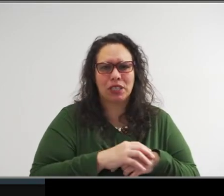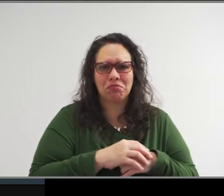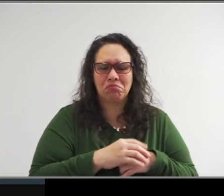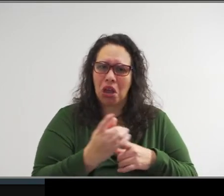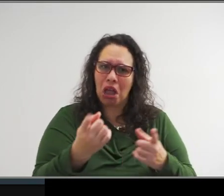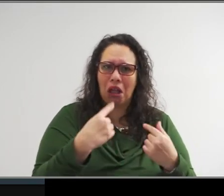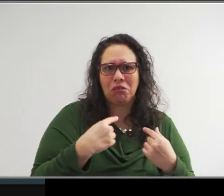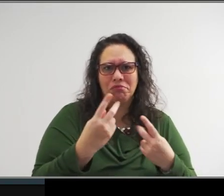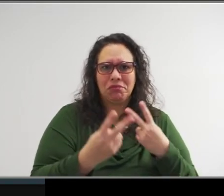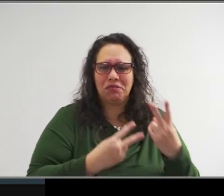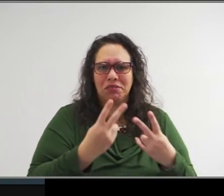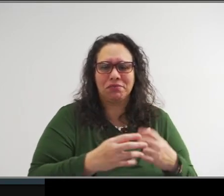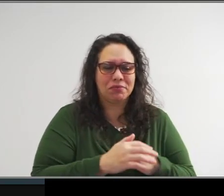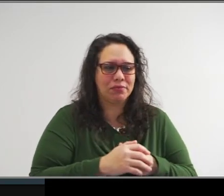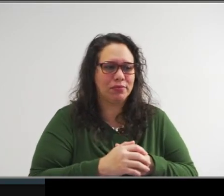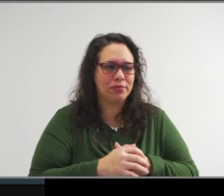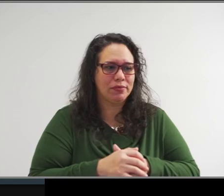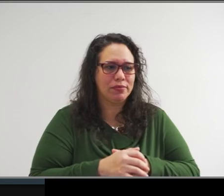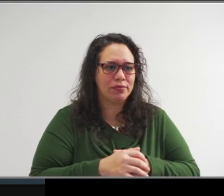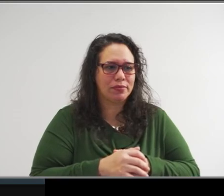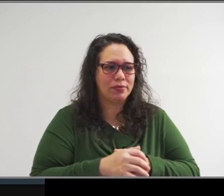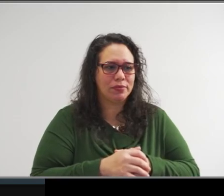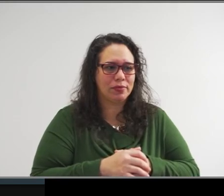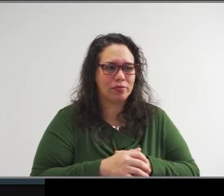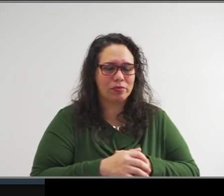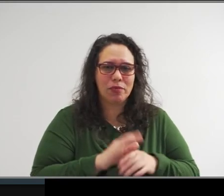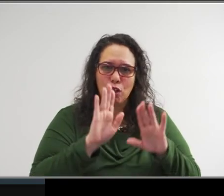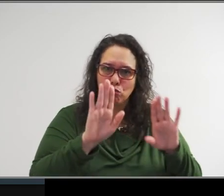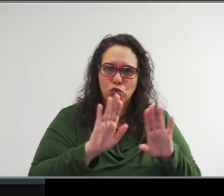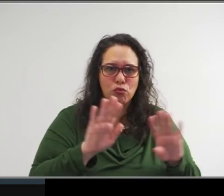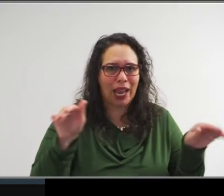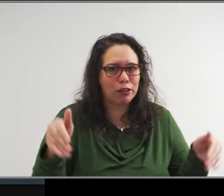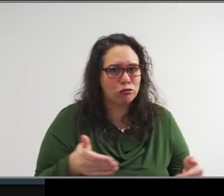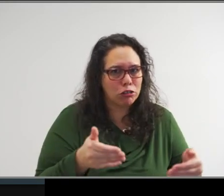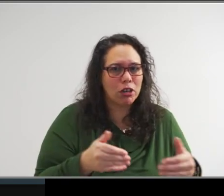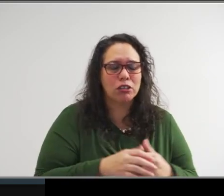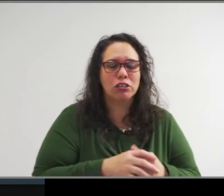And so, that was a great introduction to the district.